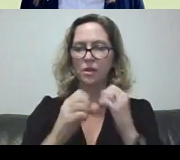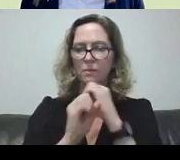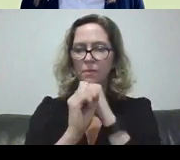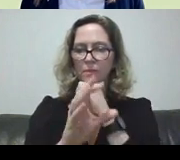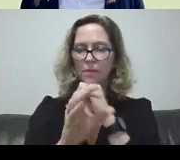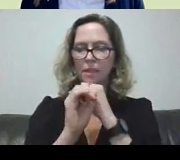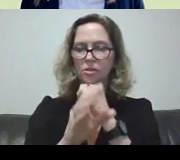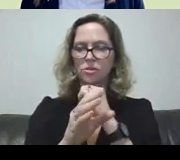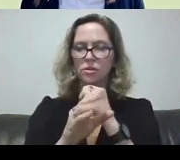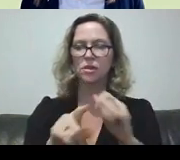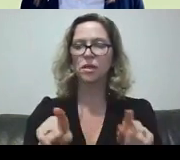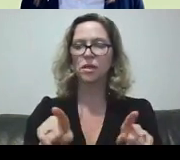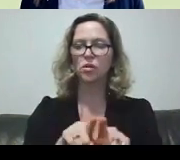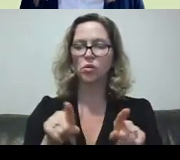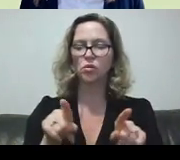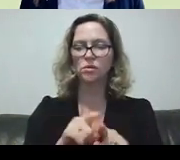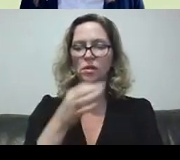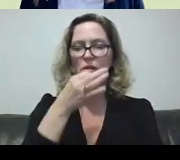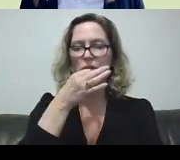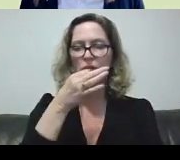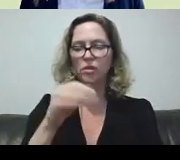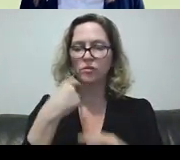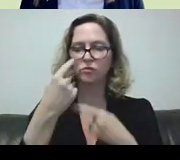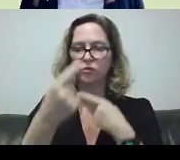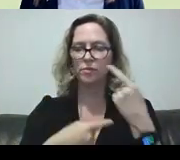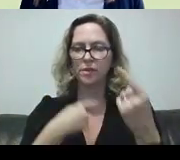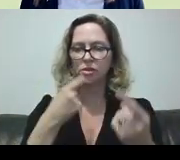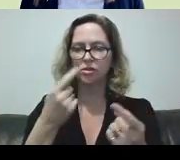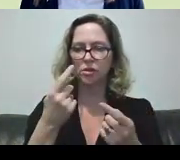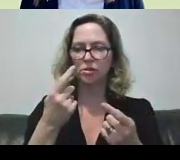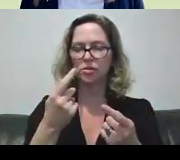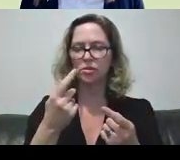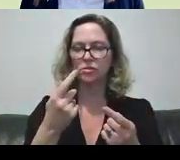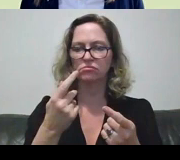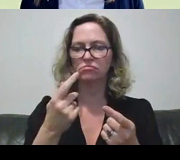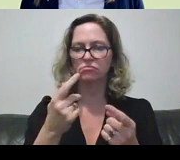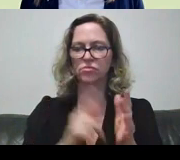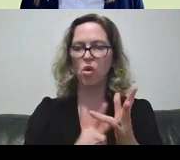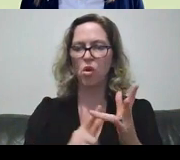information disclosure log to see if what you're looking for is already